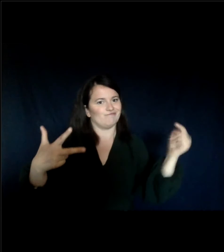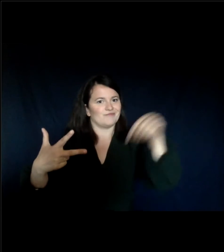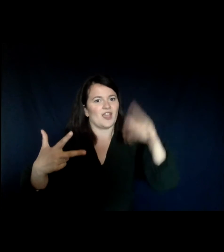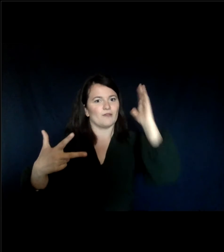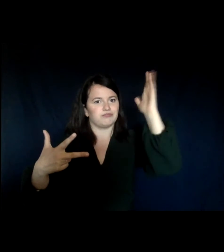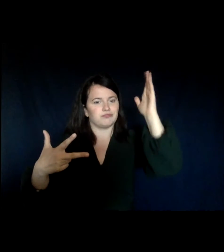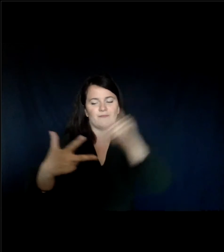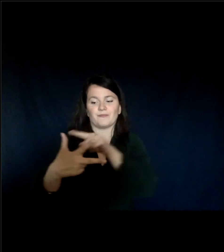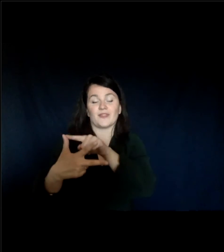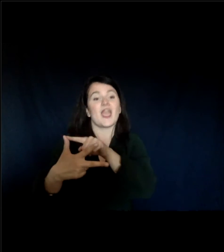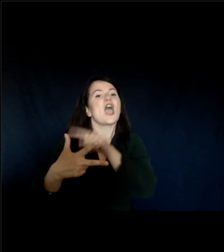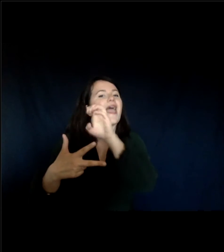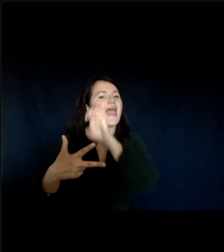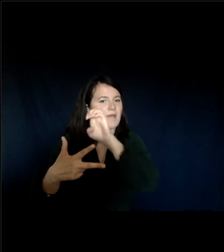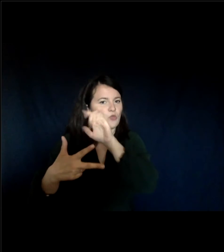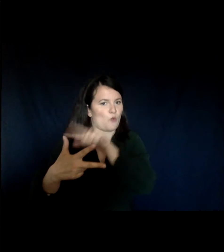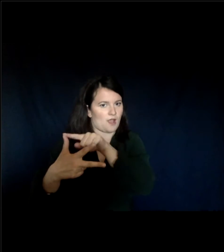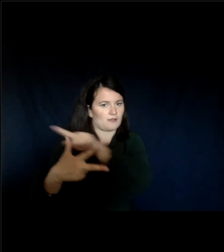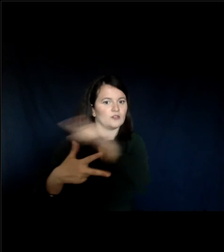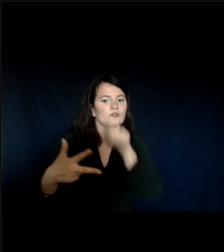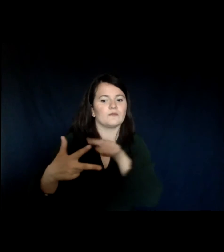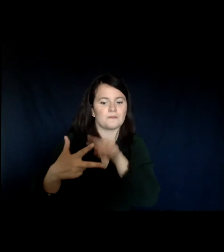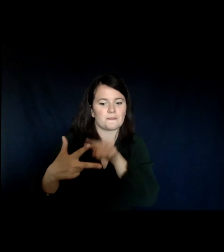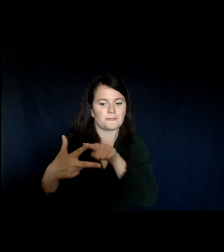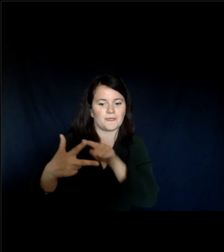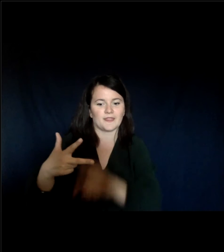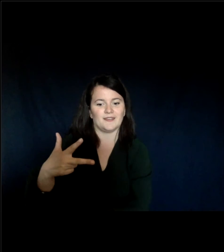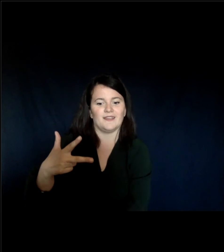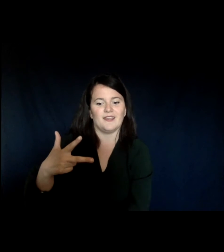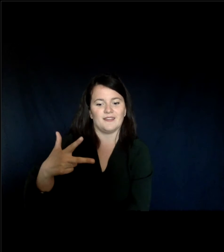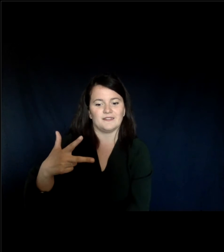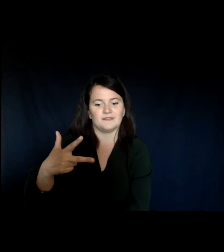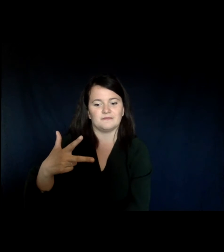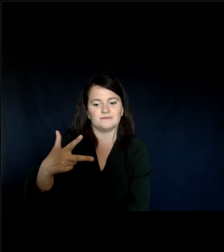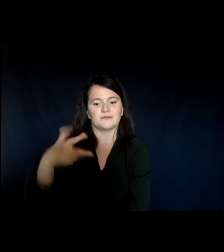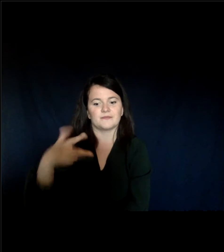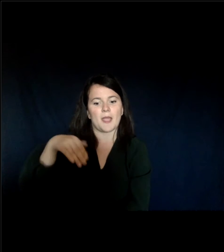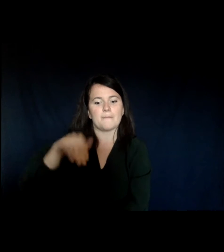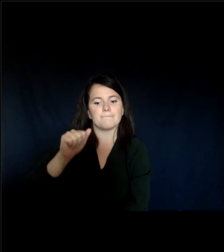Senior Policy Officer of DG Employment.